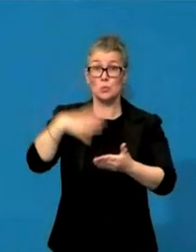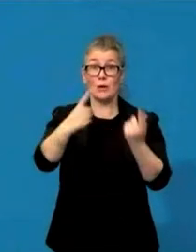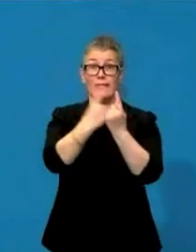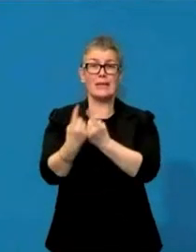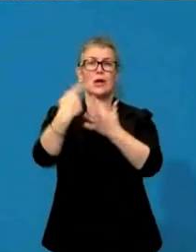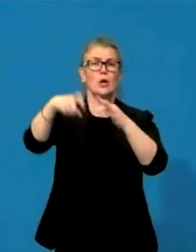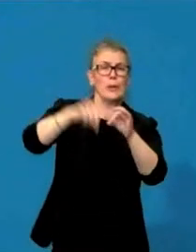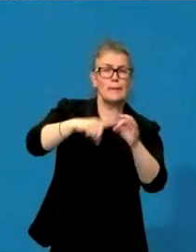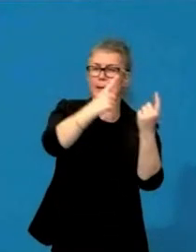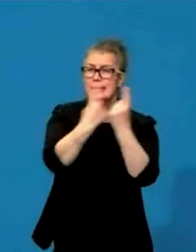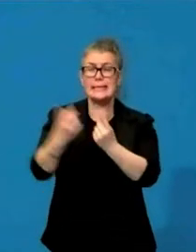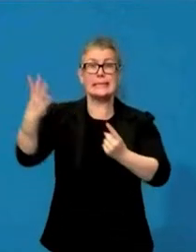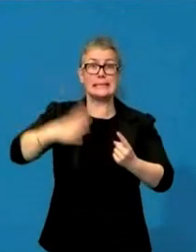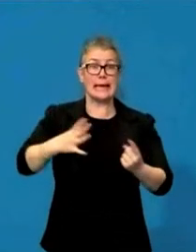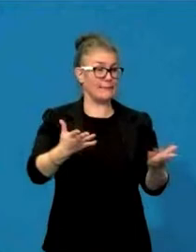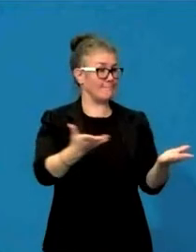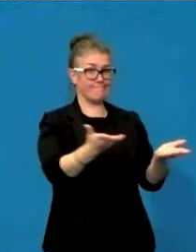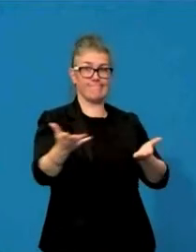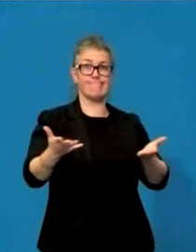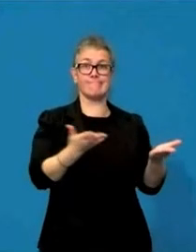that was - that in his - in his plan.